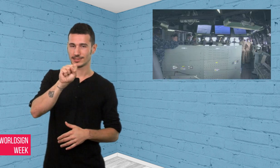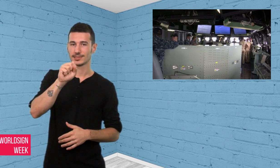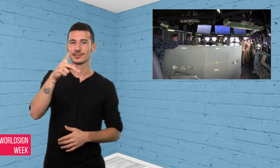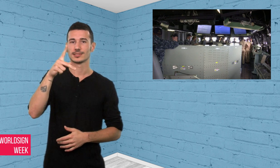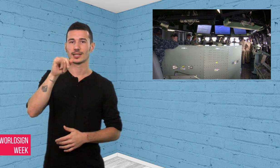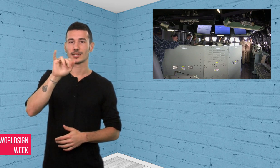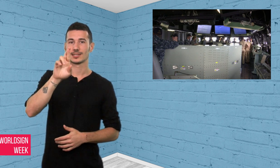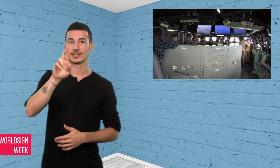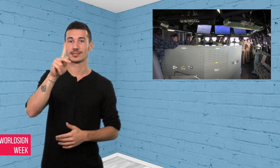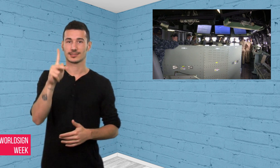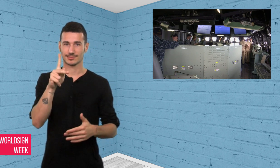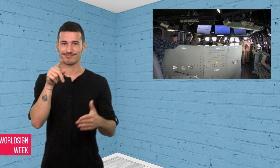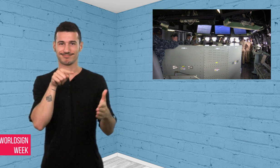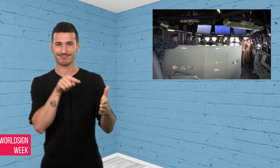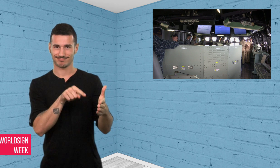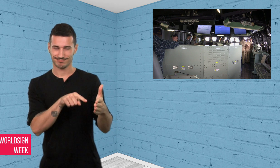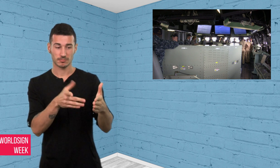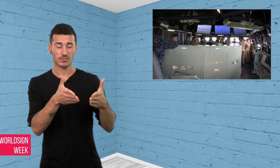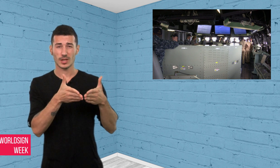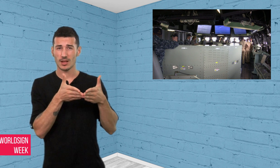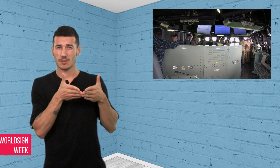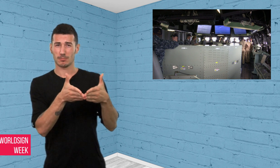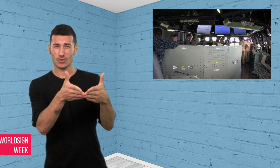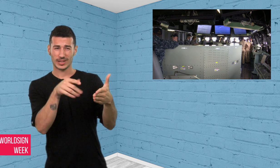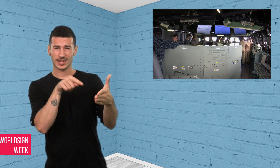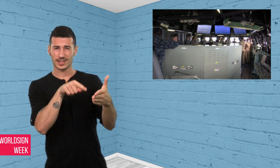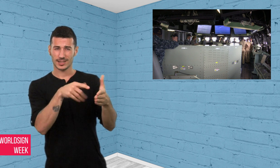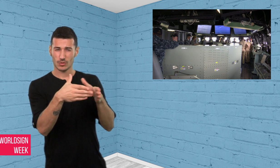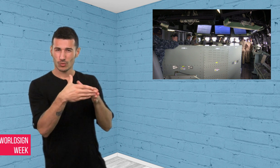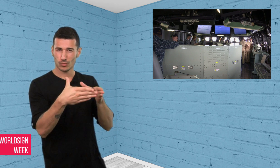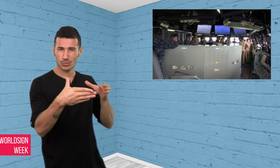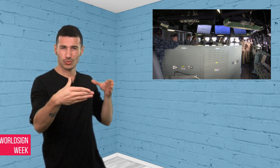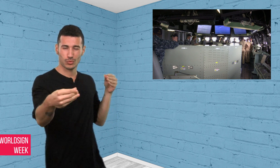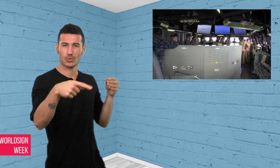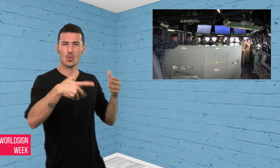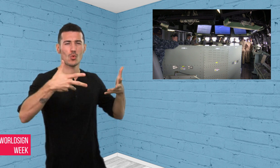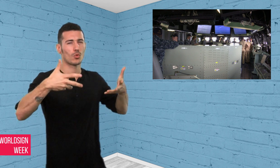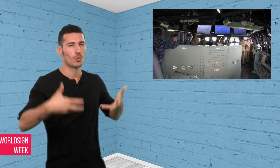Ship is so massive and so expensive at